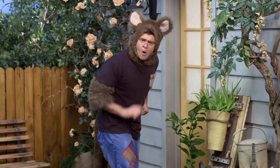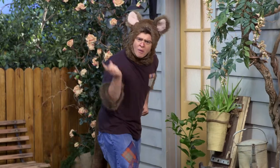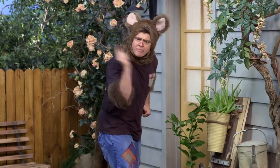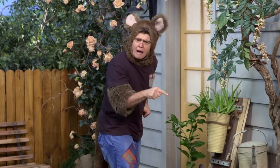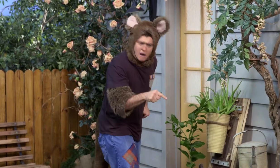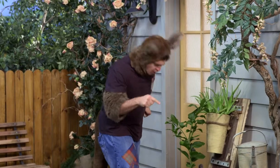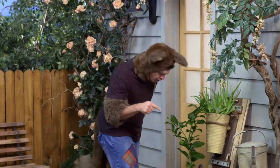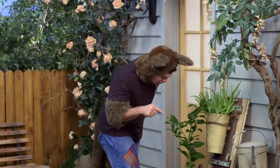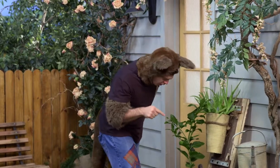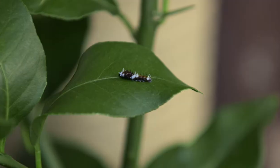What's that?